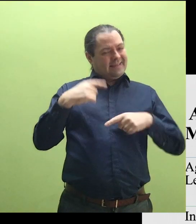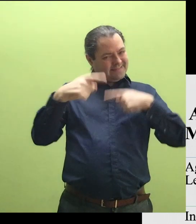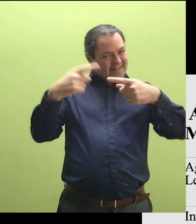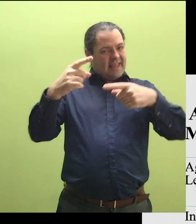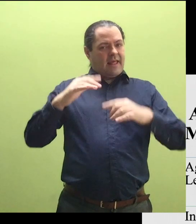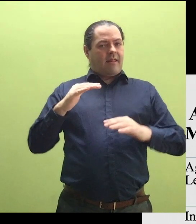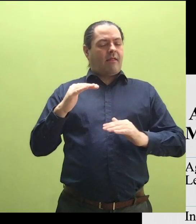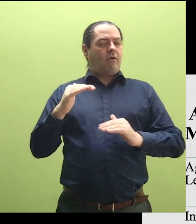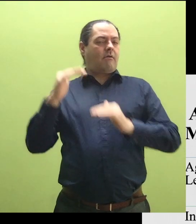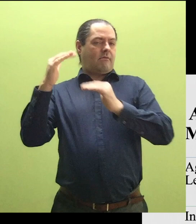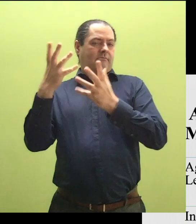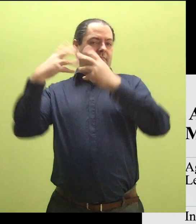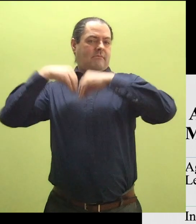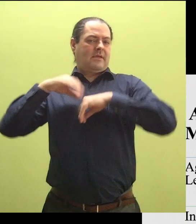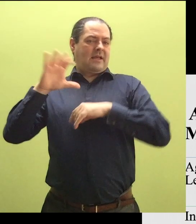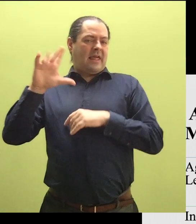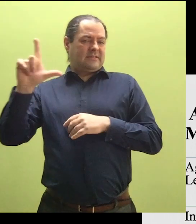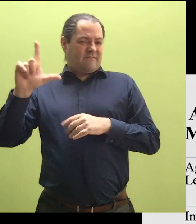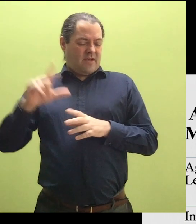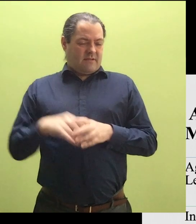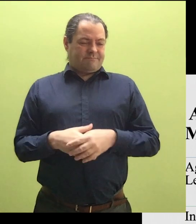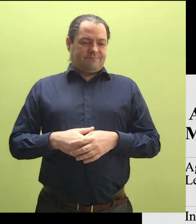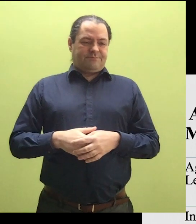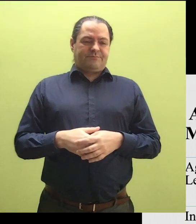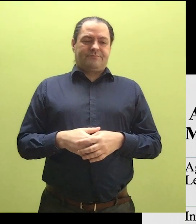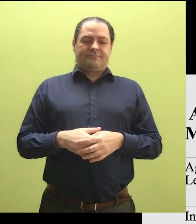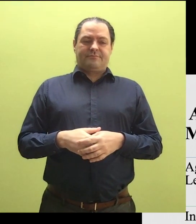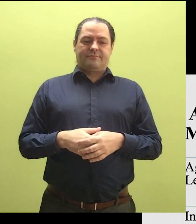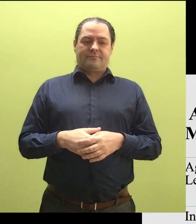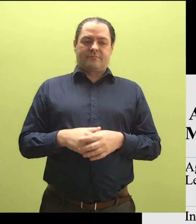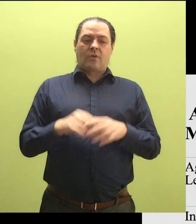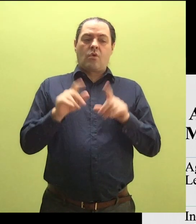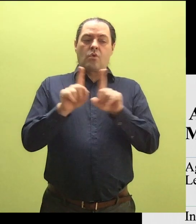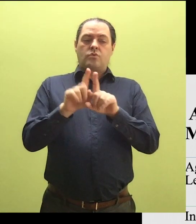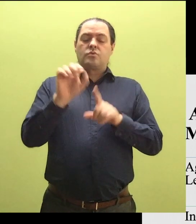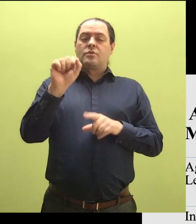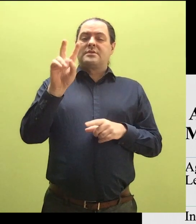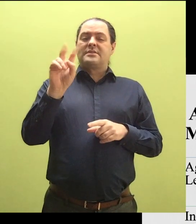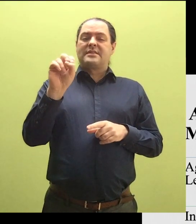language in question from birth on. Moreover, Sevgi 2019 shows